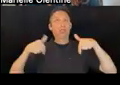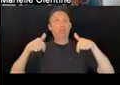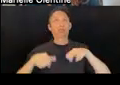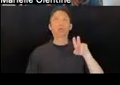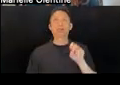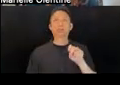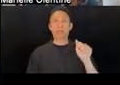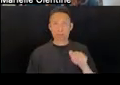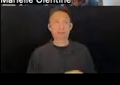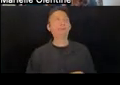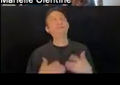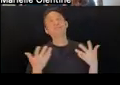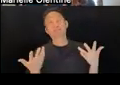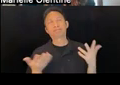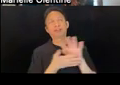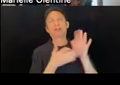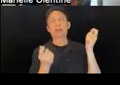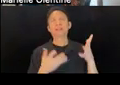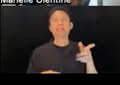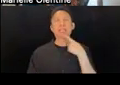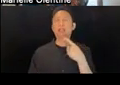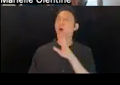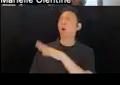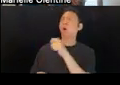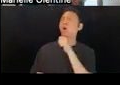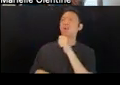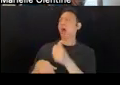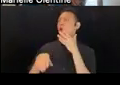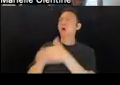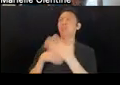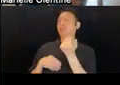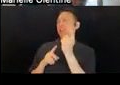example. Sundance plays a lot of shorts that are not world premieres, more than half I believe.